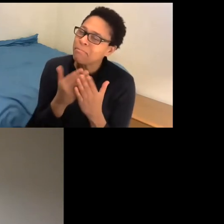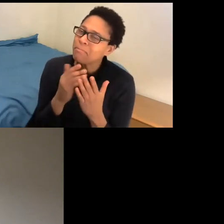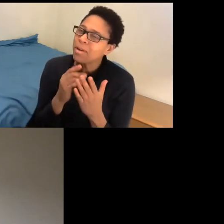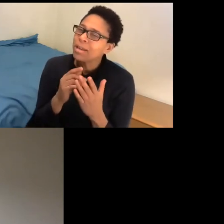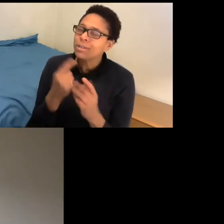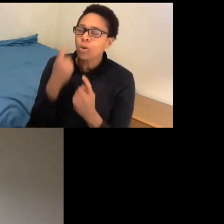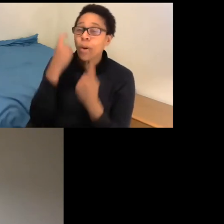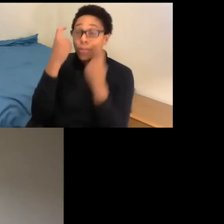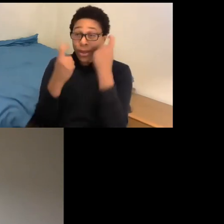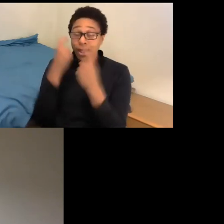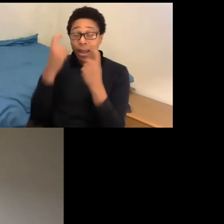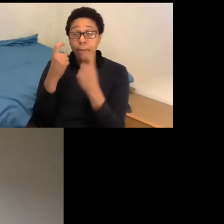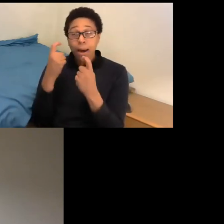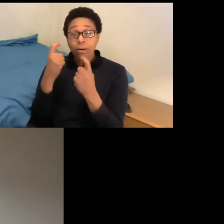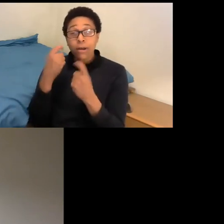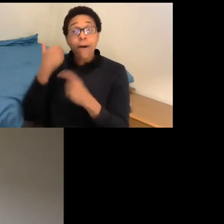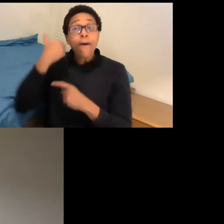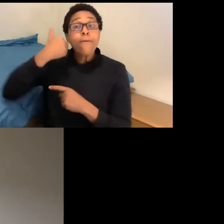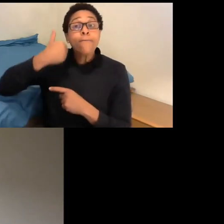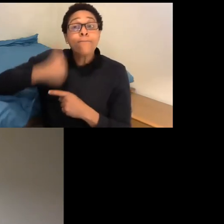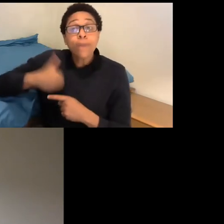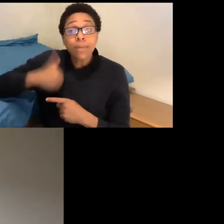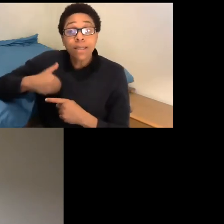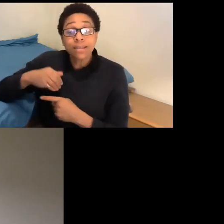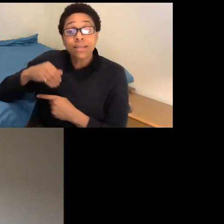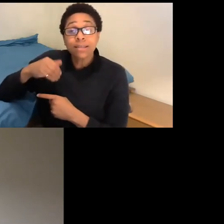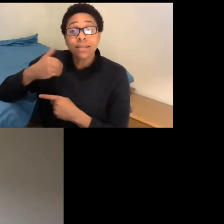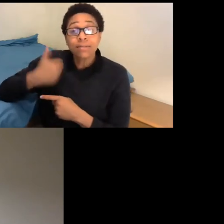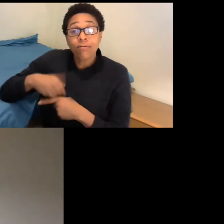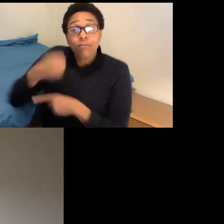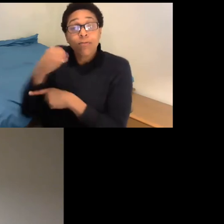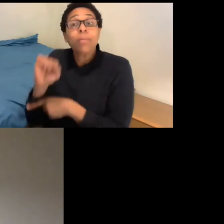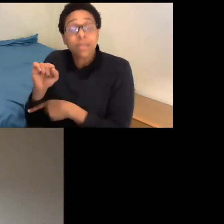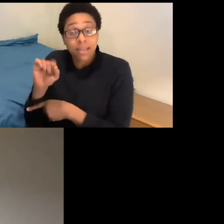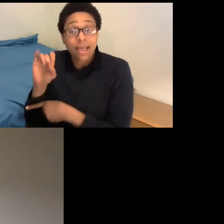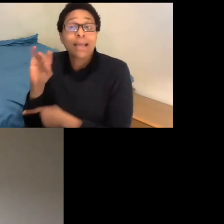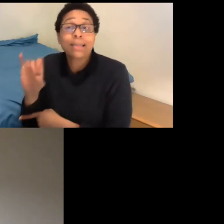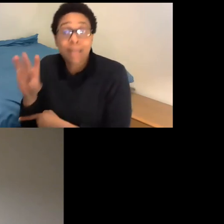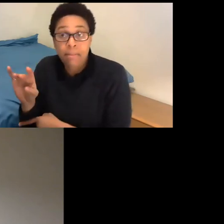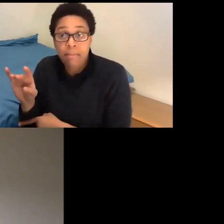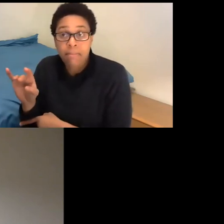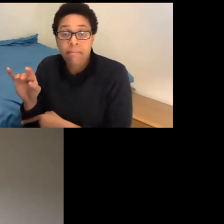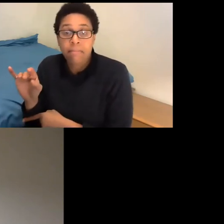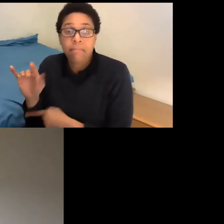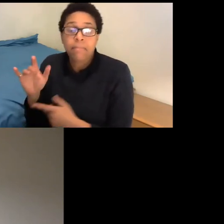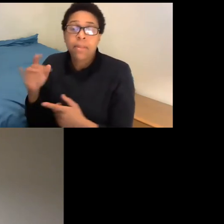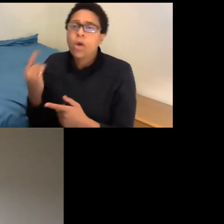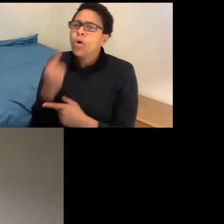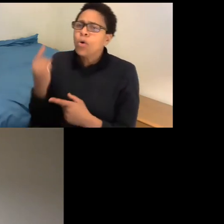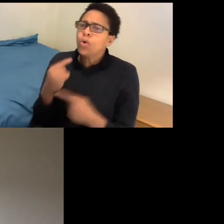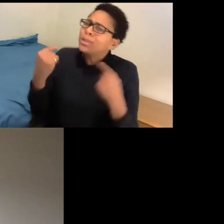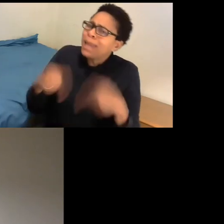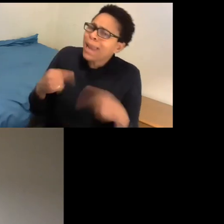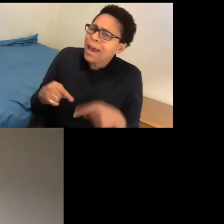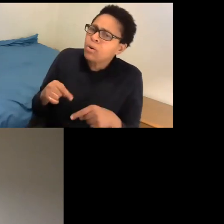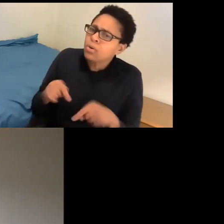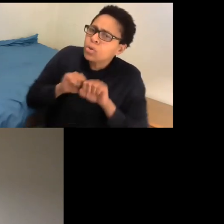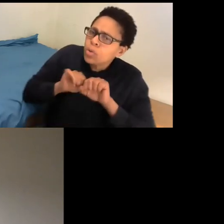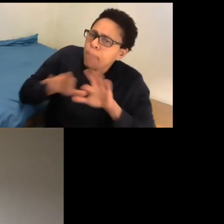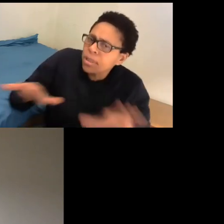theology, who gets to theorize where those theories published, you know, who has the privilege of theorizing? And I think